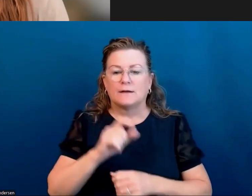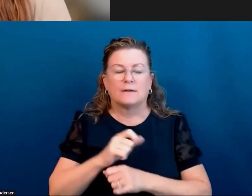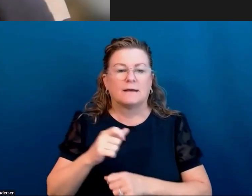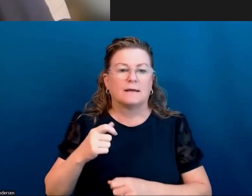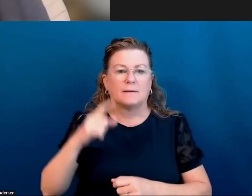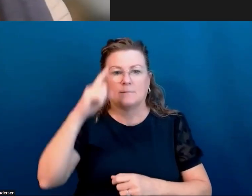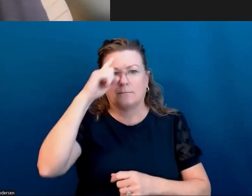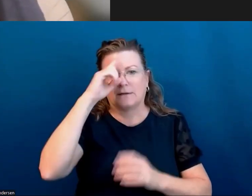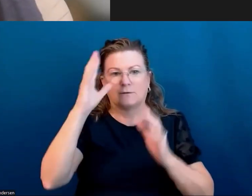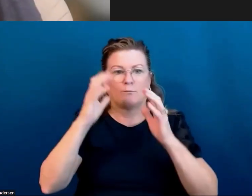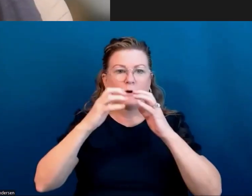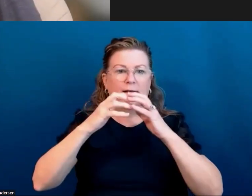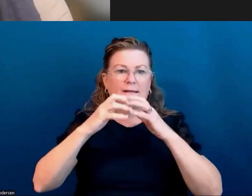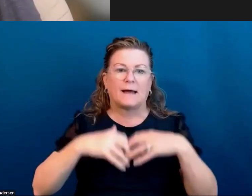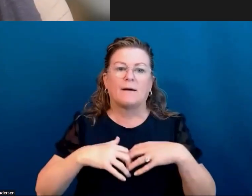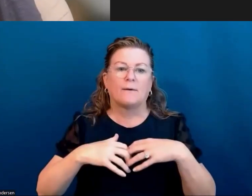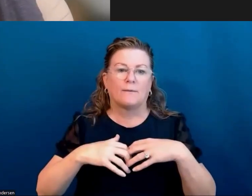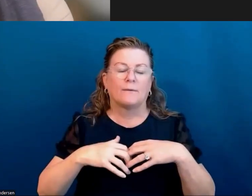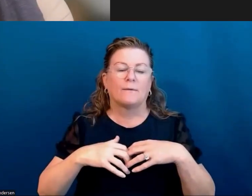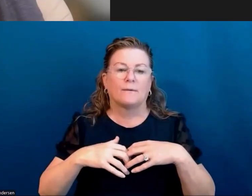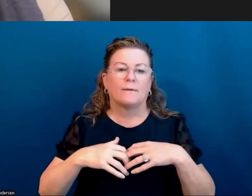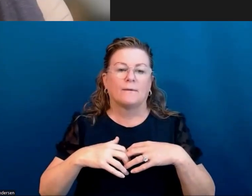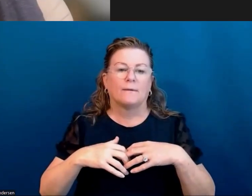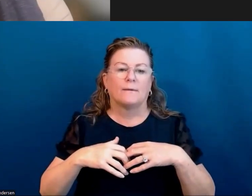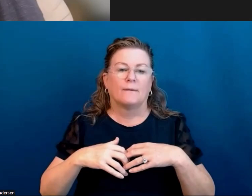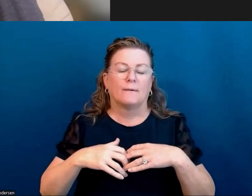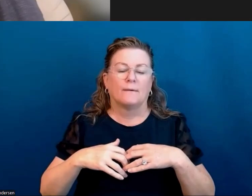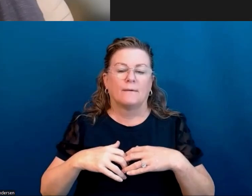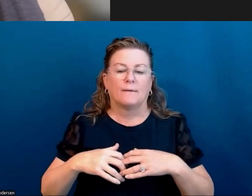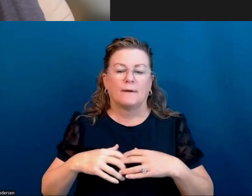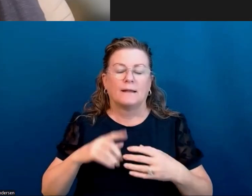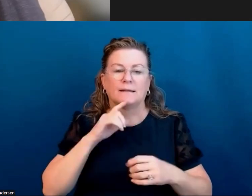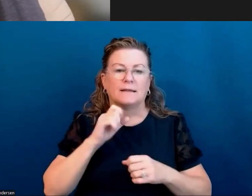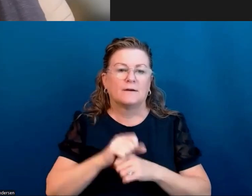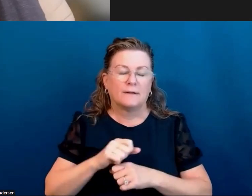breakdown, and like, literally bouncing off the walls. And